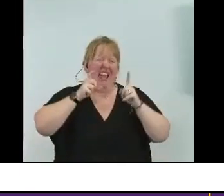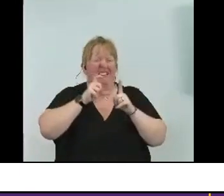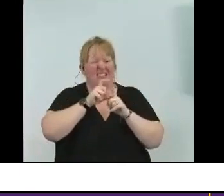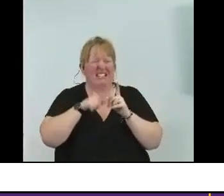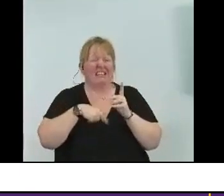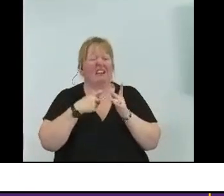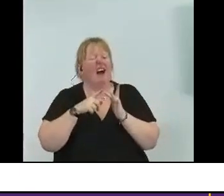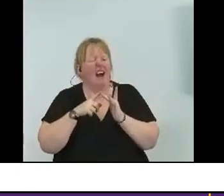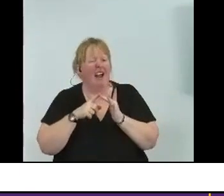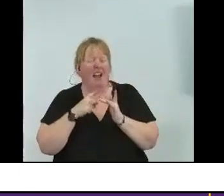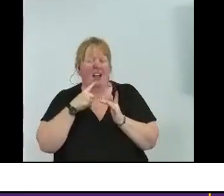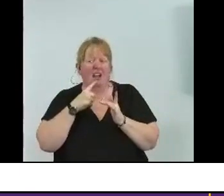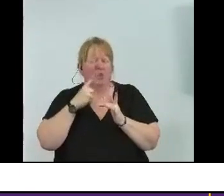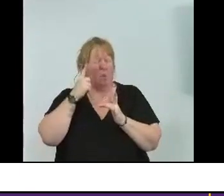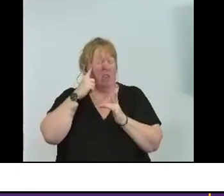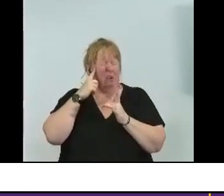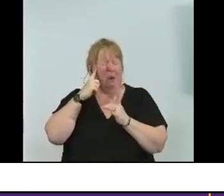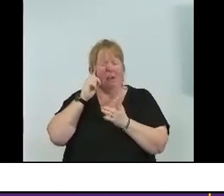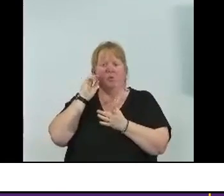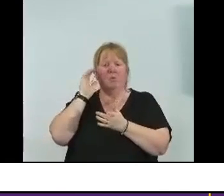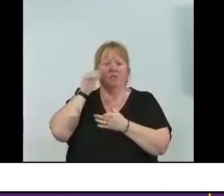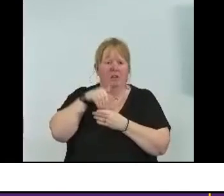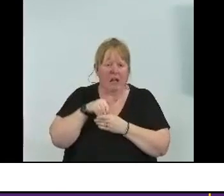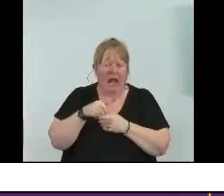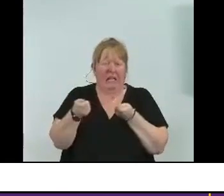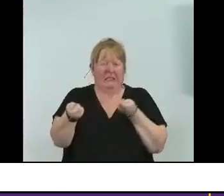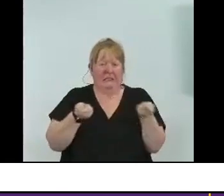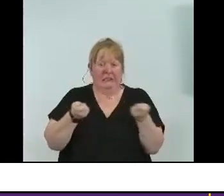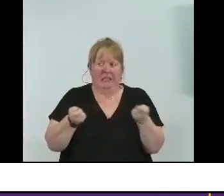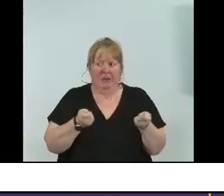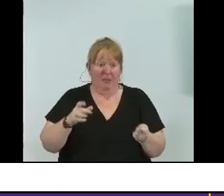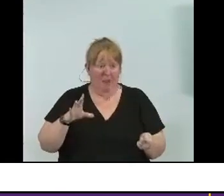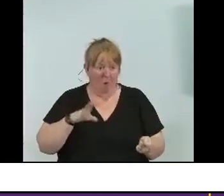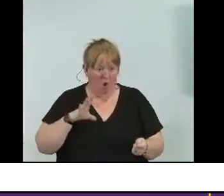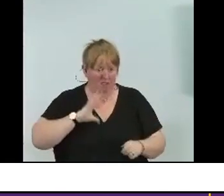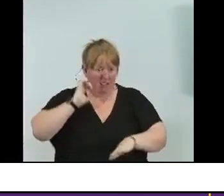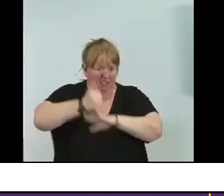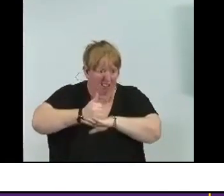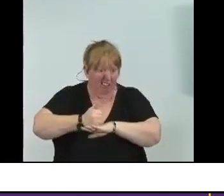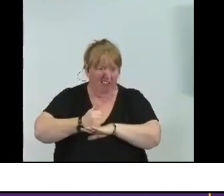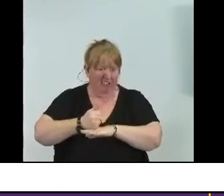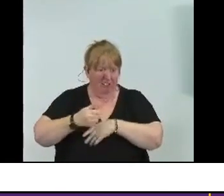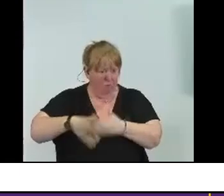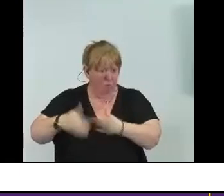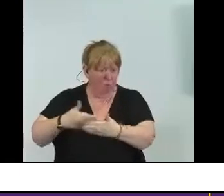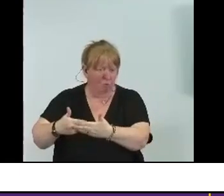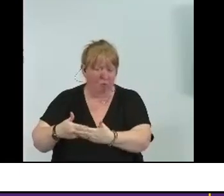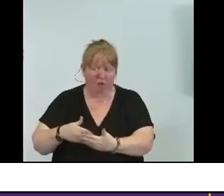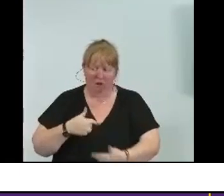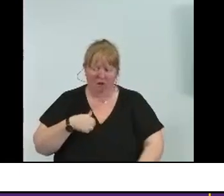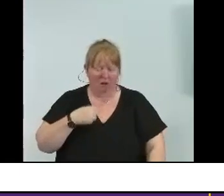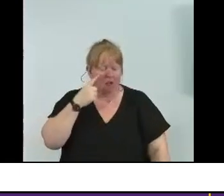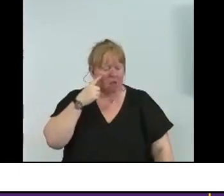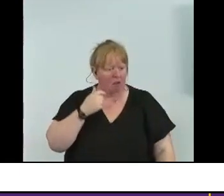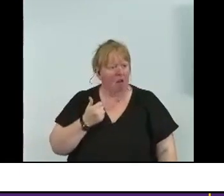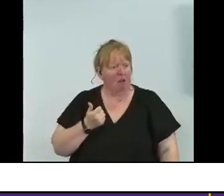you're going to have to come in and drive this stuff, but they're already doing it. So I thought this is good. This is really good.